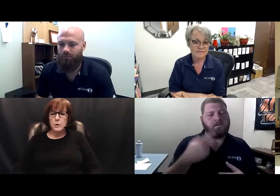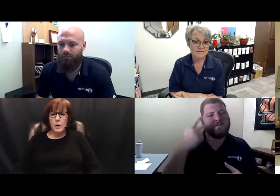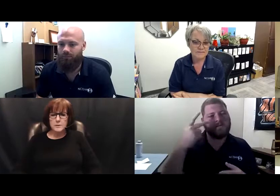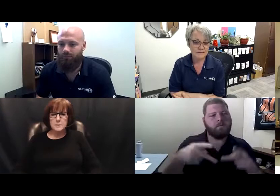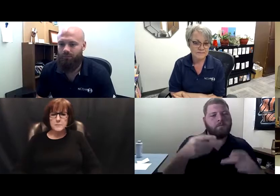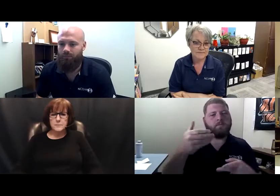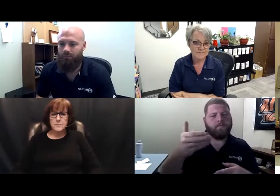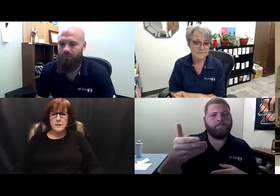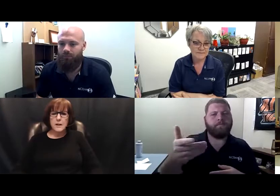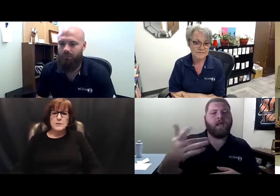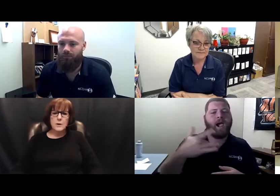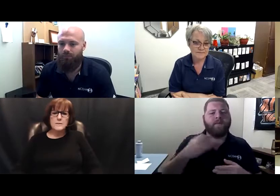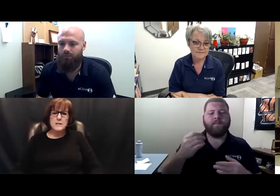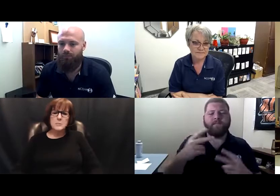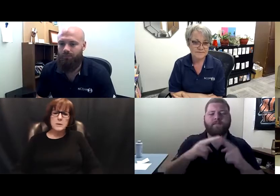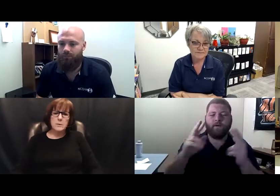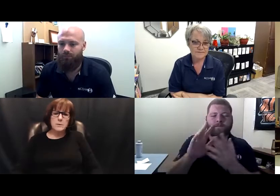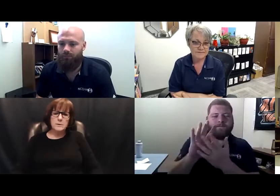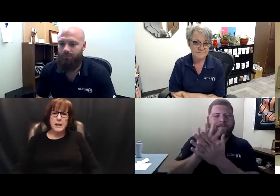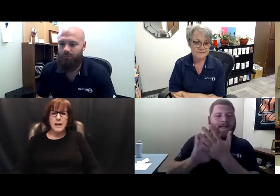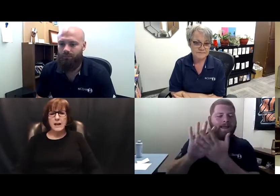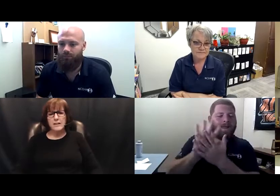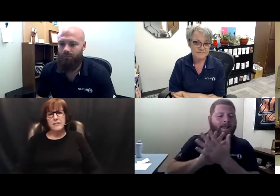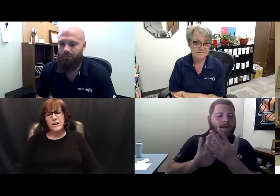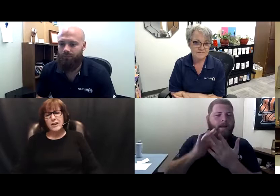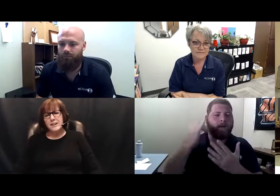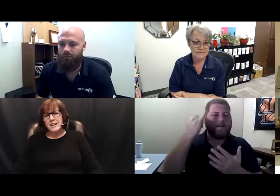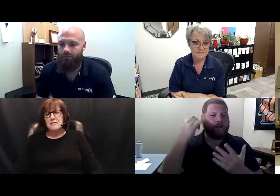want. So I've seen people have a very